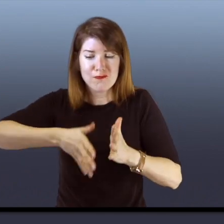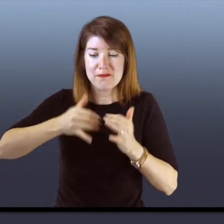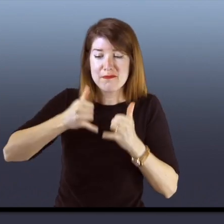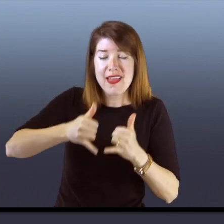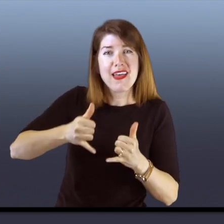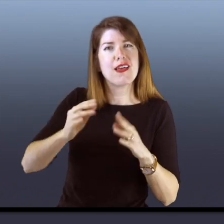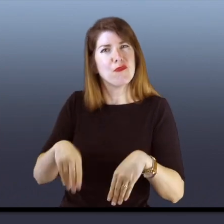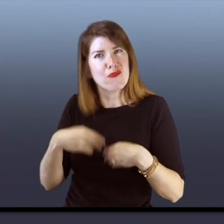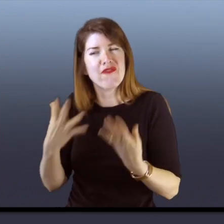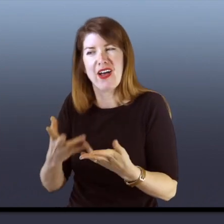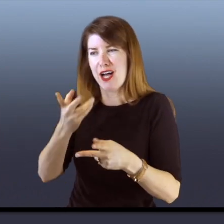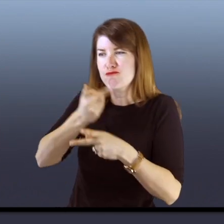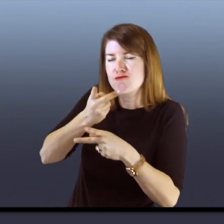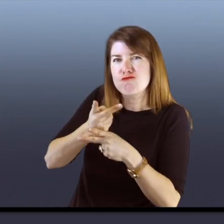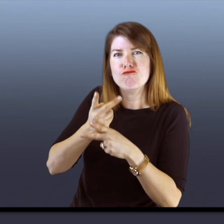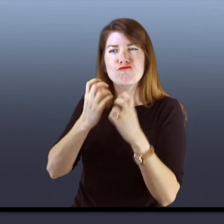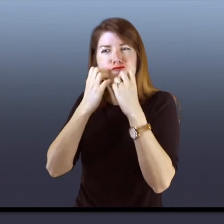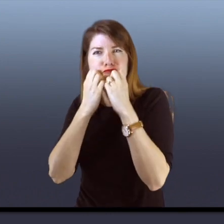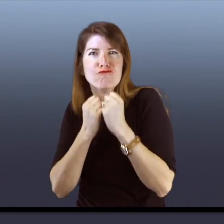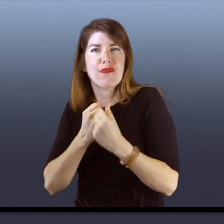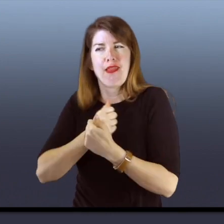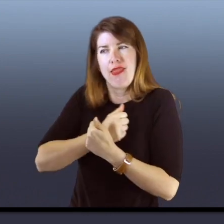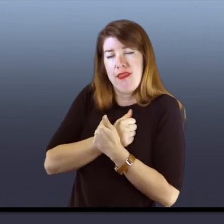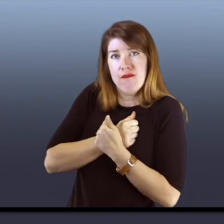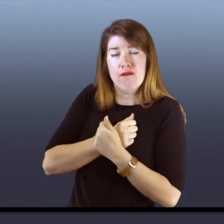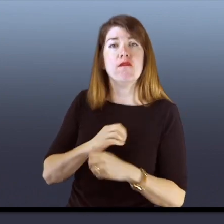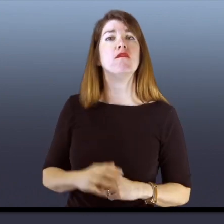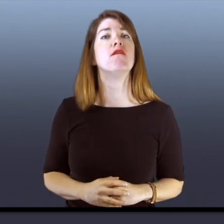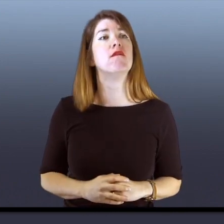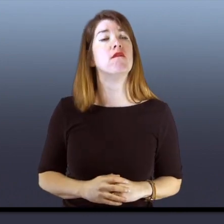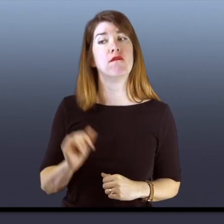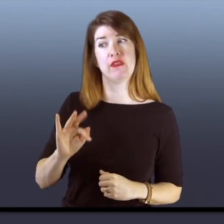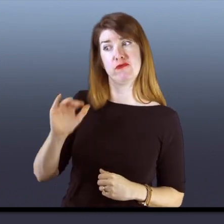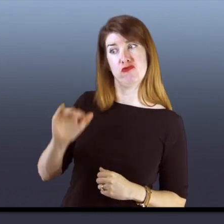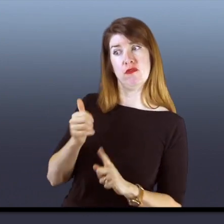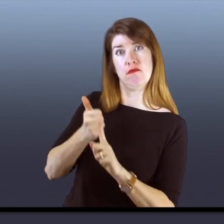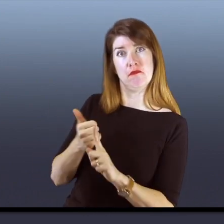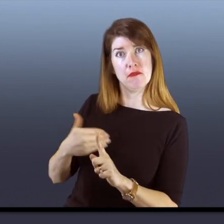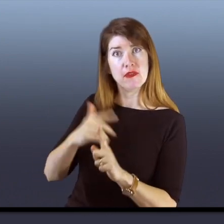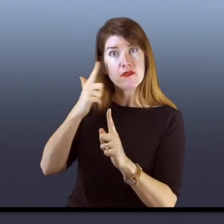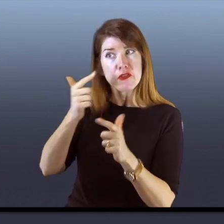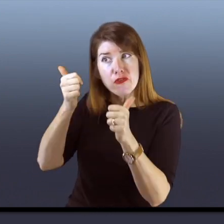When you have a child that has a hearing loss, sometimes the parent is in the grieving process